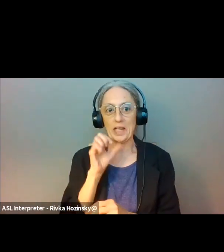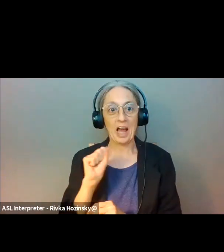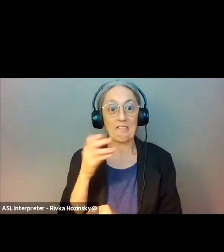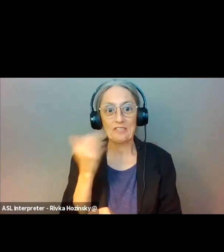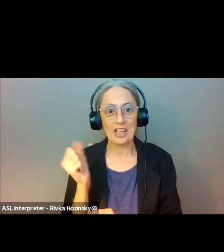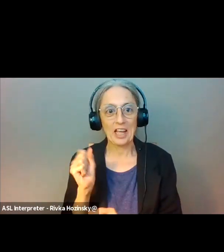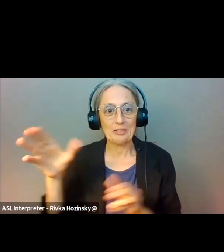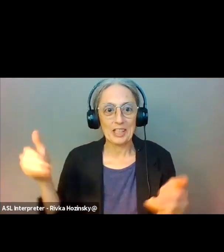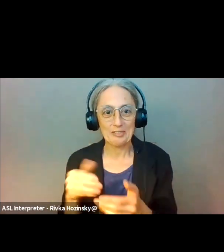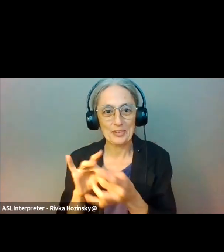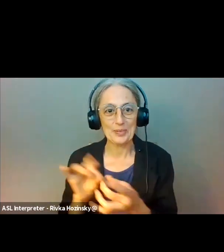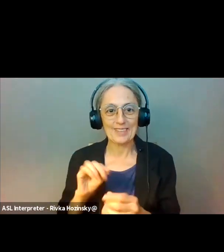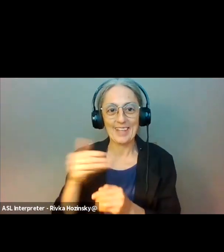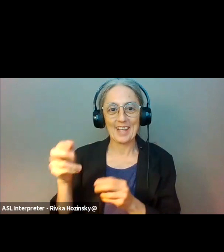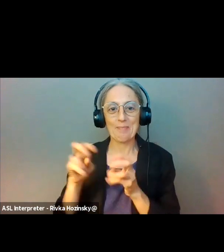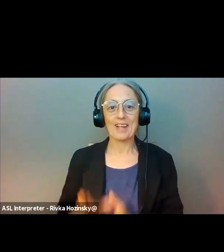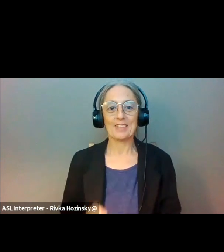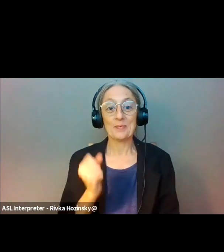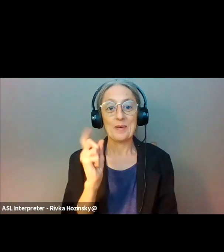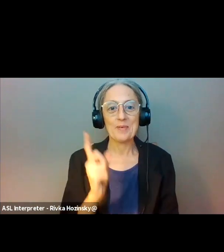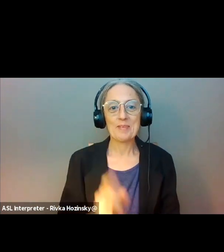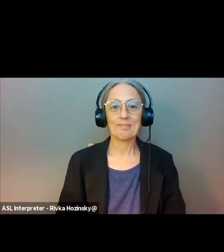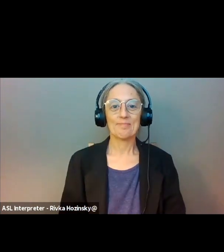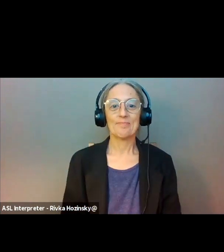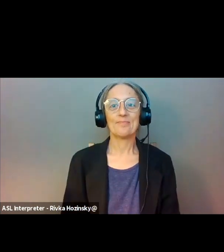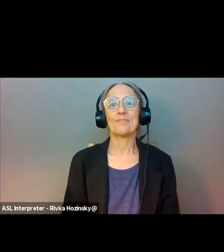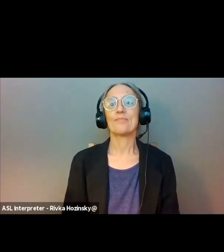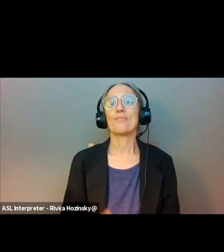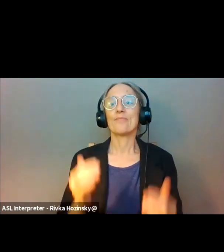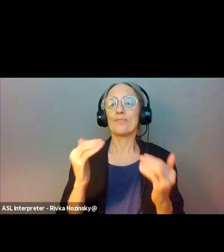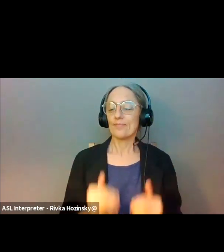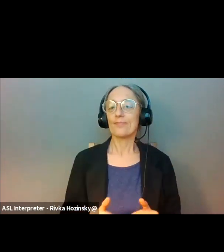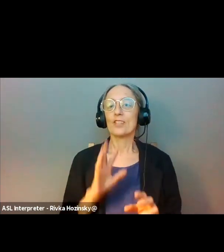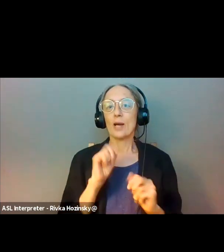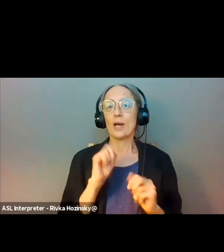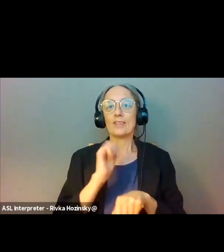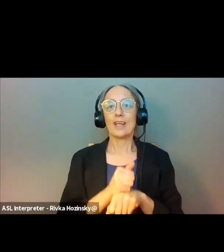One moment. Okay. Next we will learn about setting up audio description